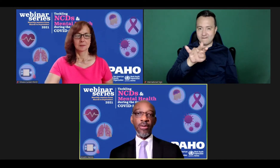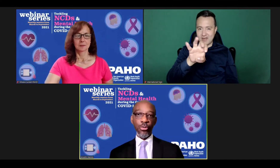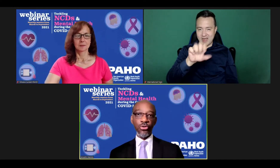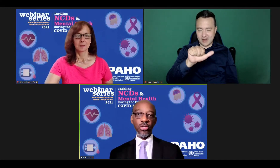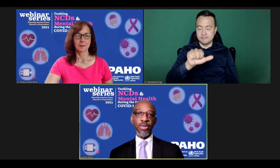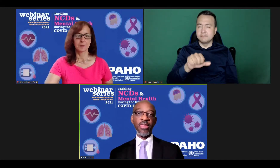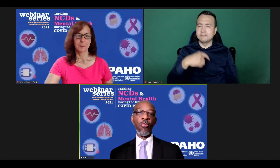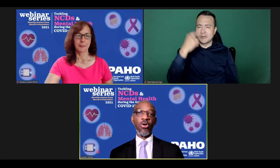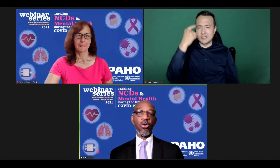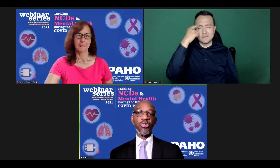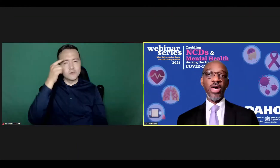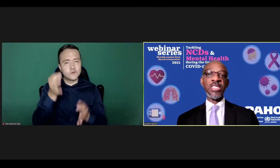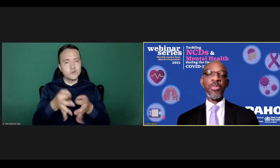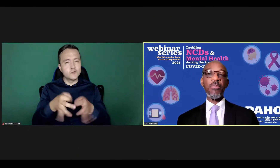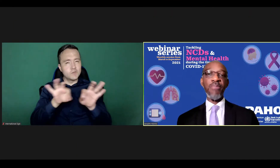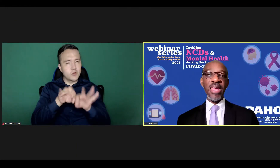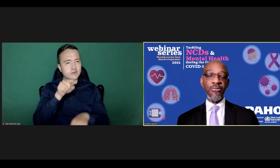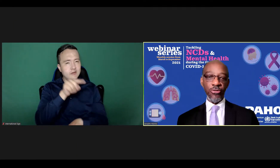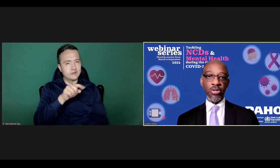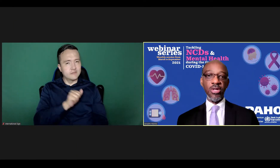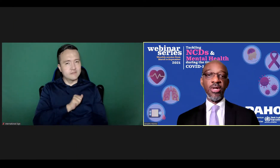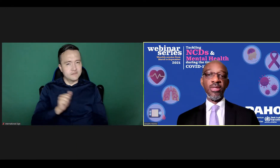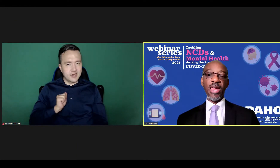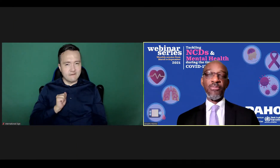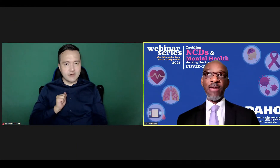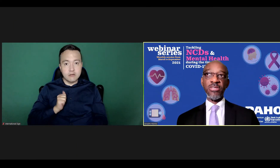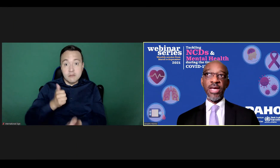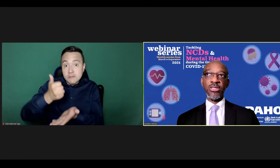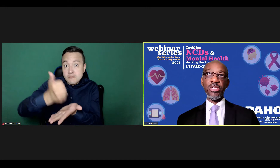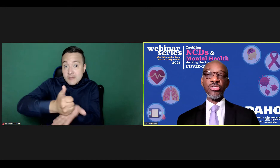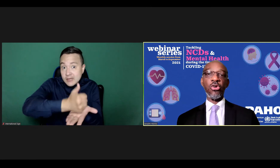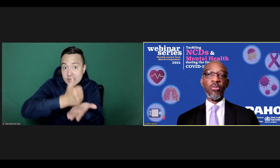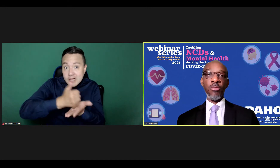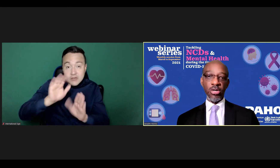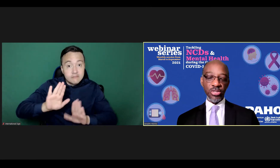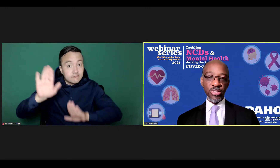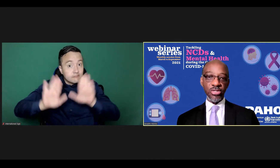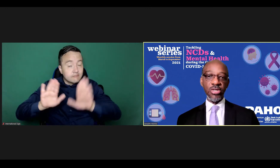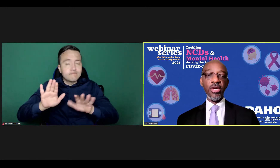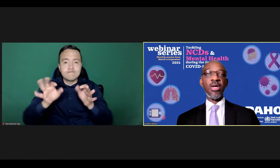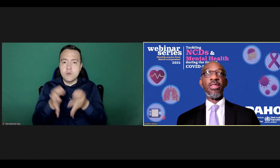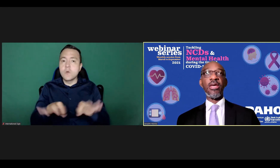But it's important to be mindful that the private sector is not homogeneous.